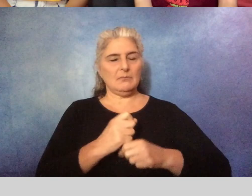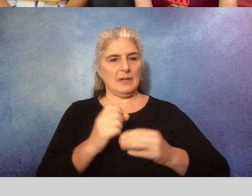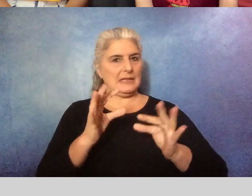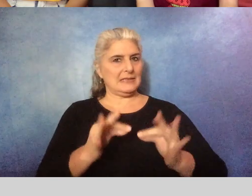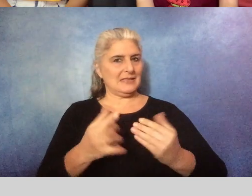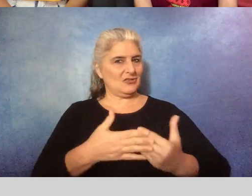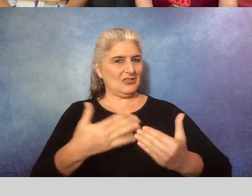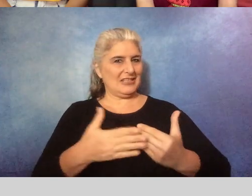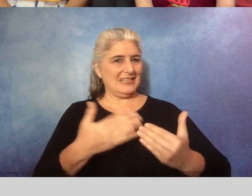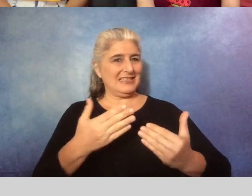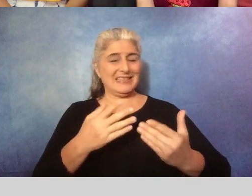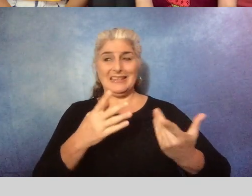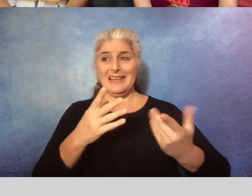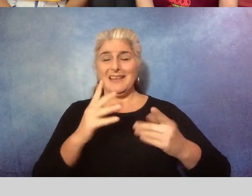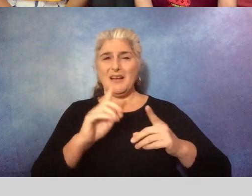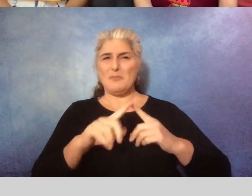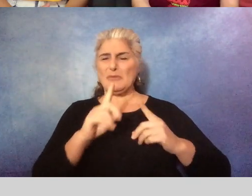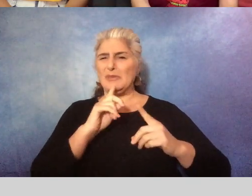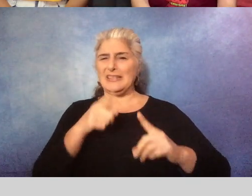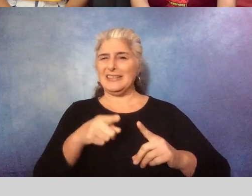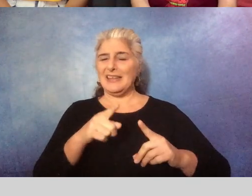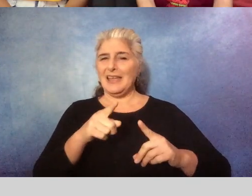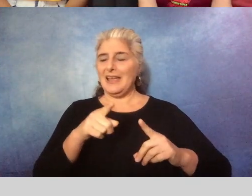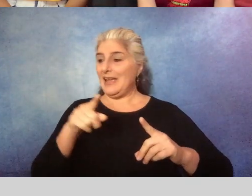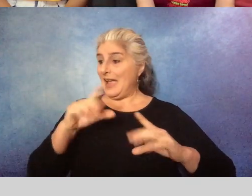And it wasn't really happened, happening.